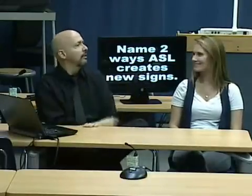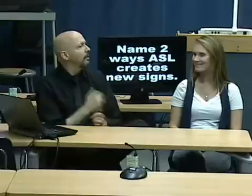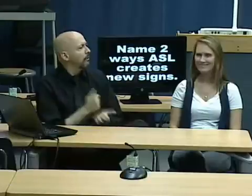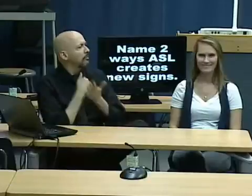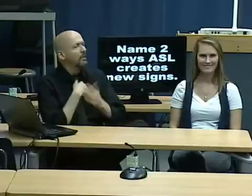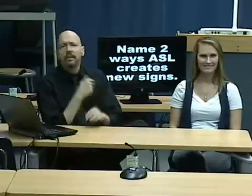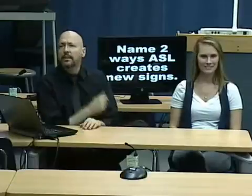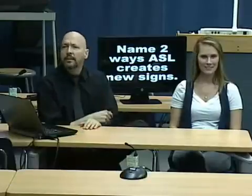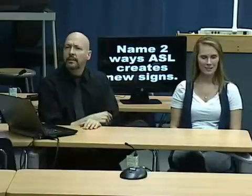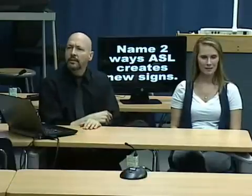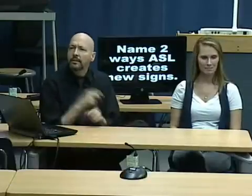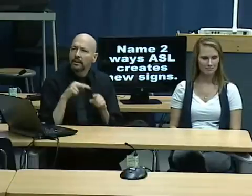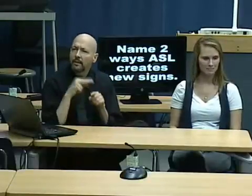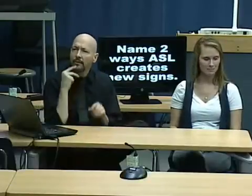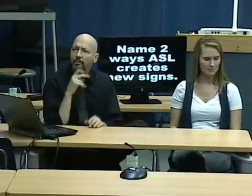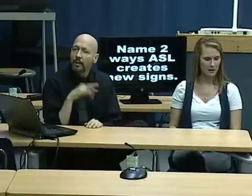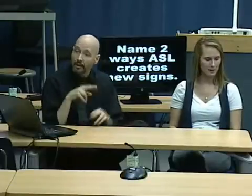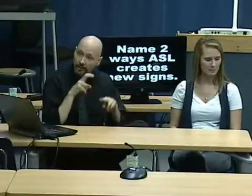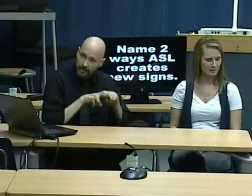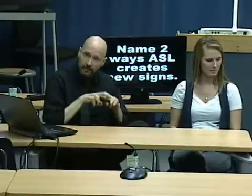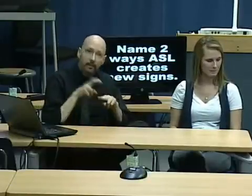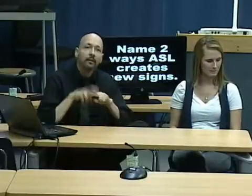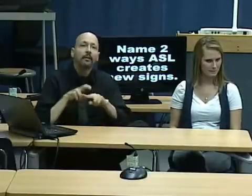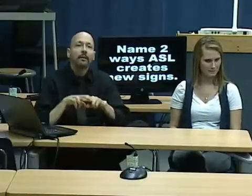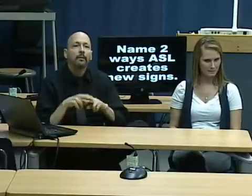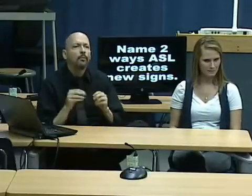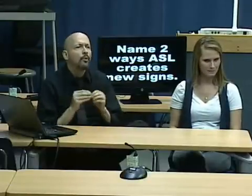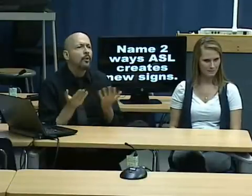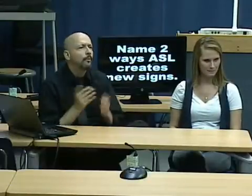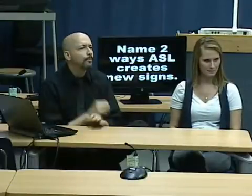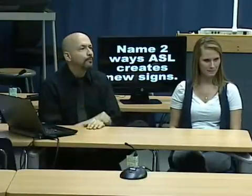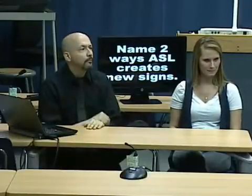Help me out. Noun-Verb. We have Sit/Chair. What else?